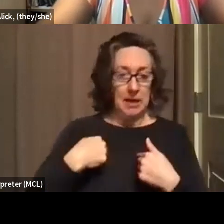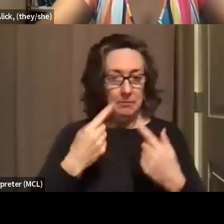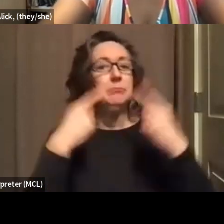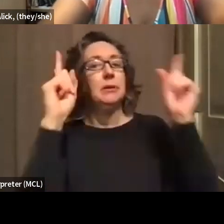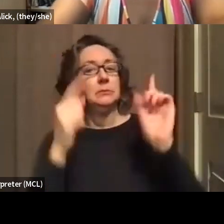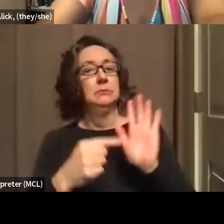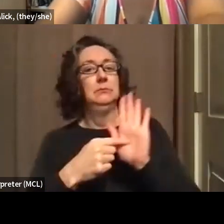it.